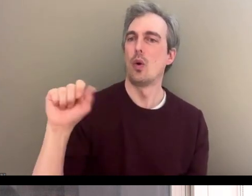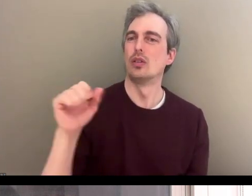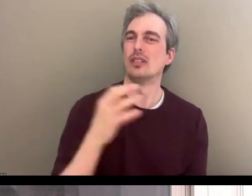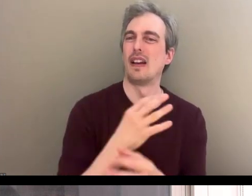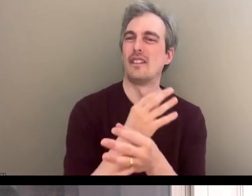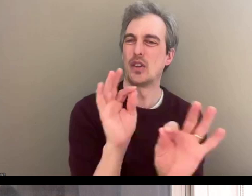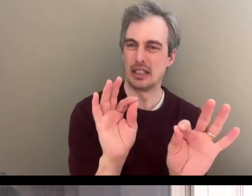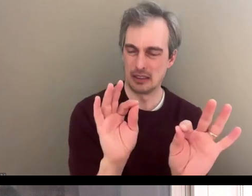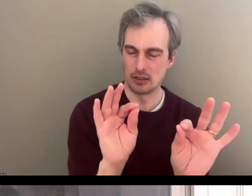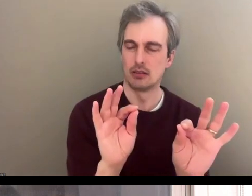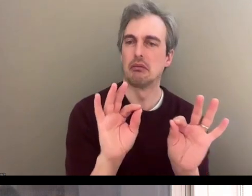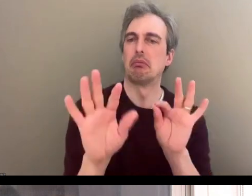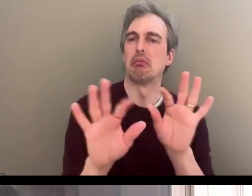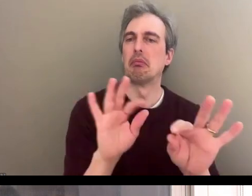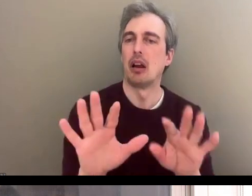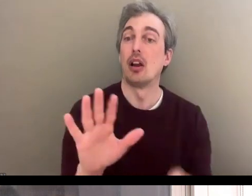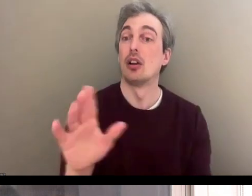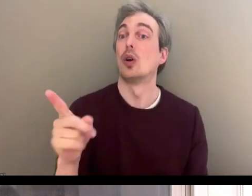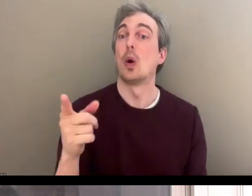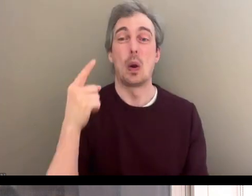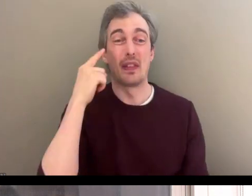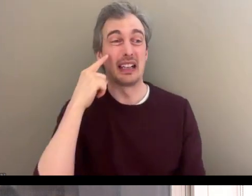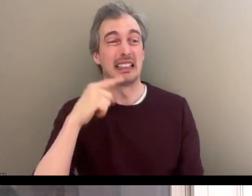Accessibility without the cost does not imply low quality.